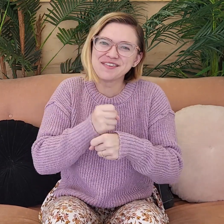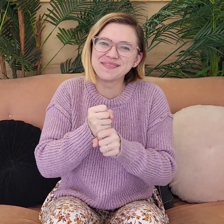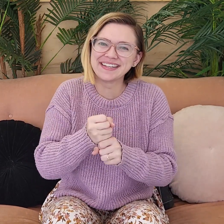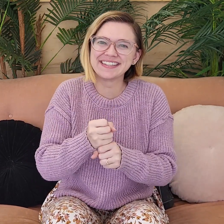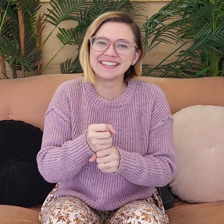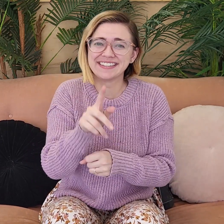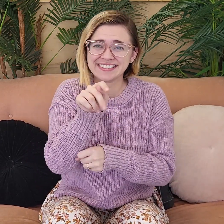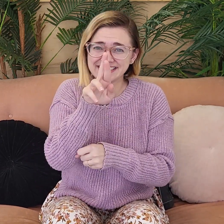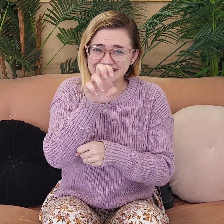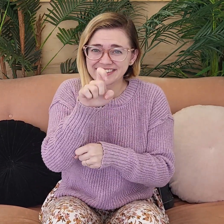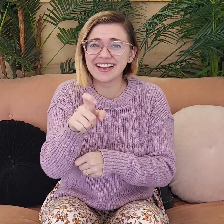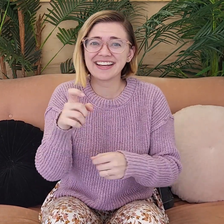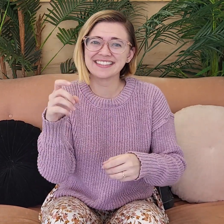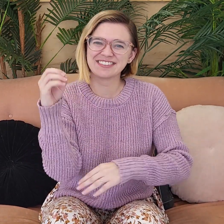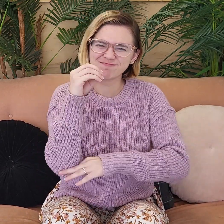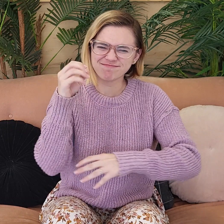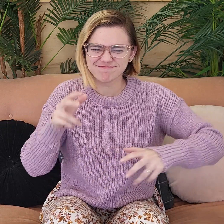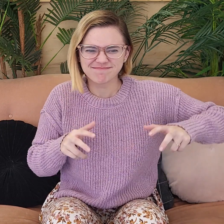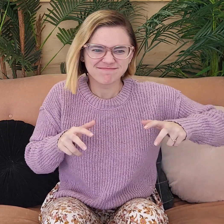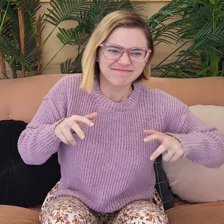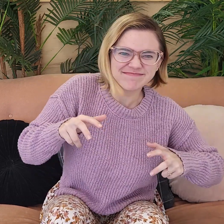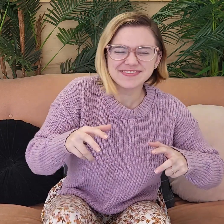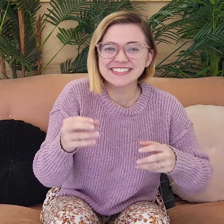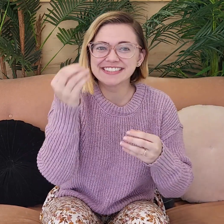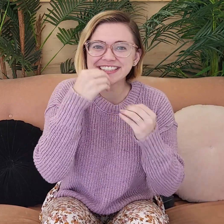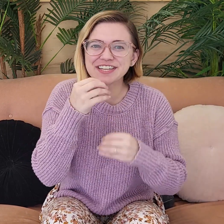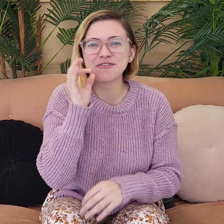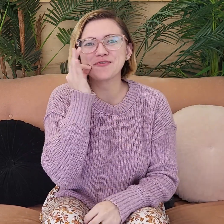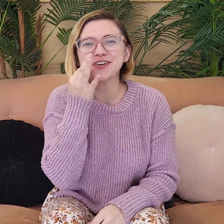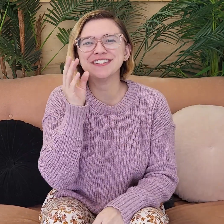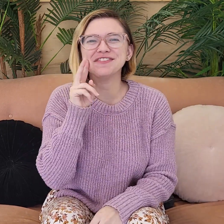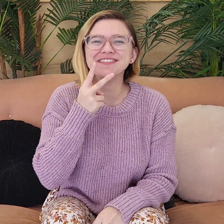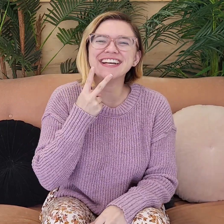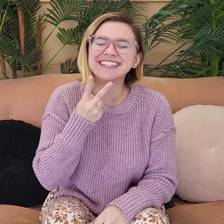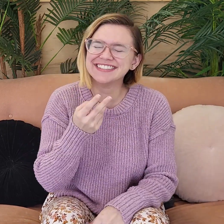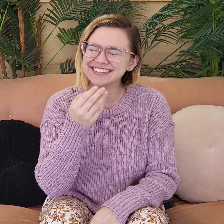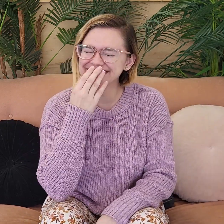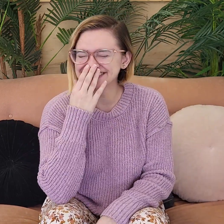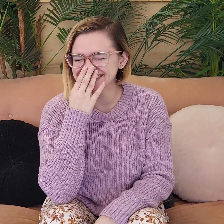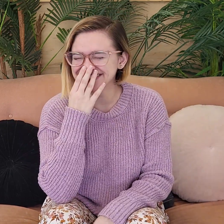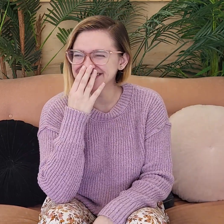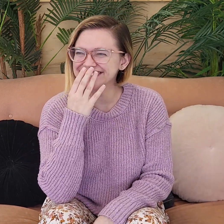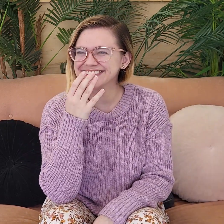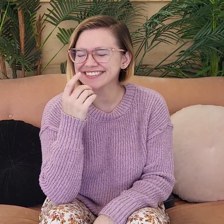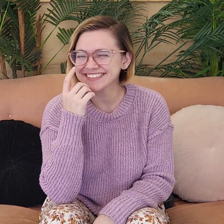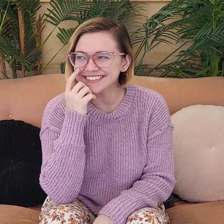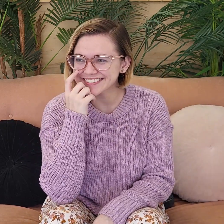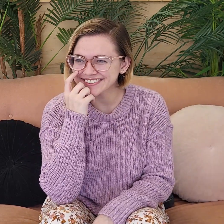And God, he actually made the T-Rex to just search for fruits and vegetables.